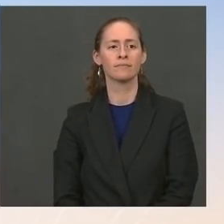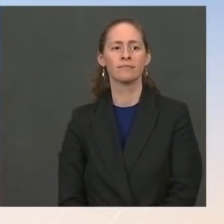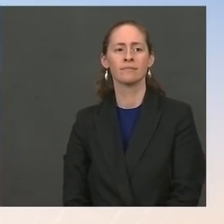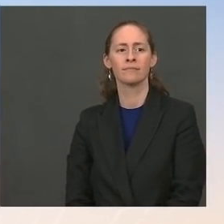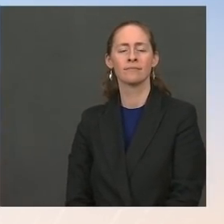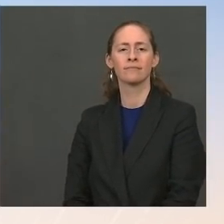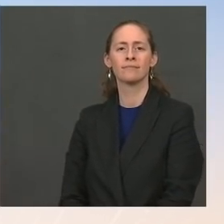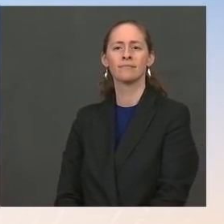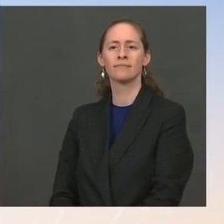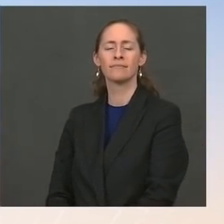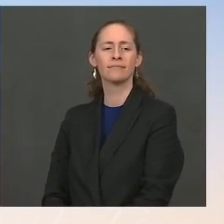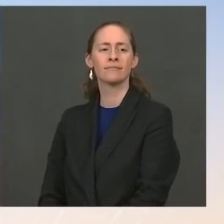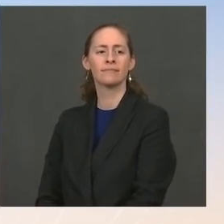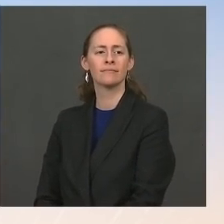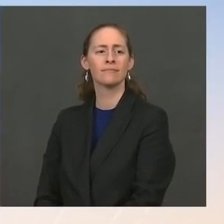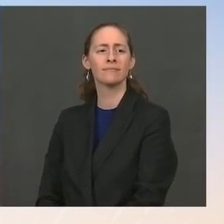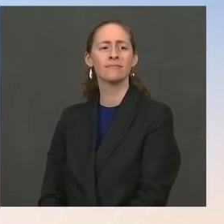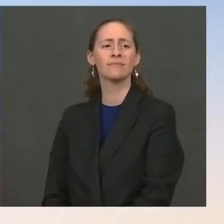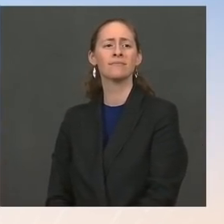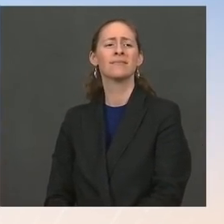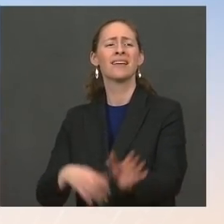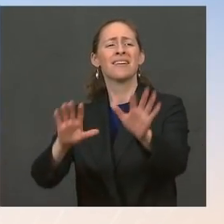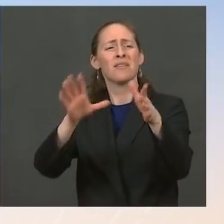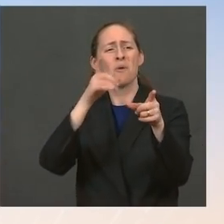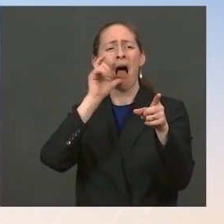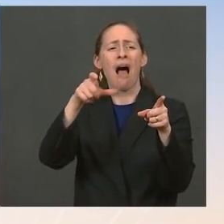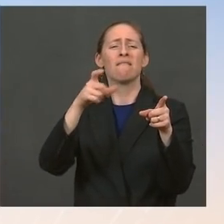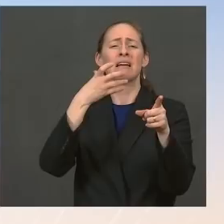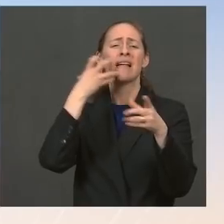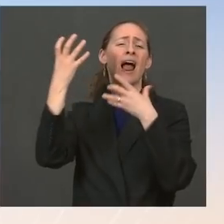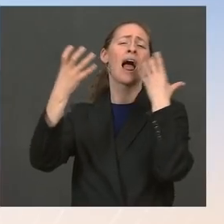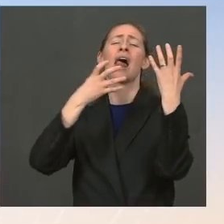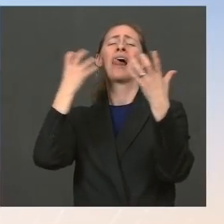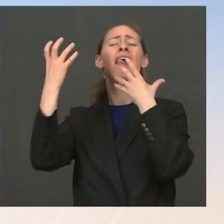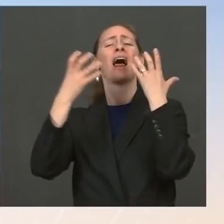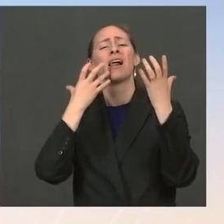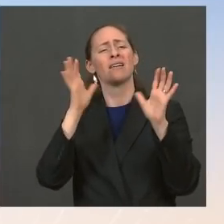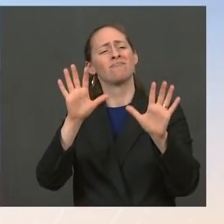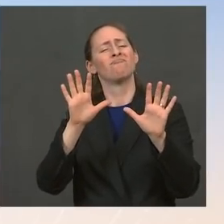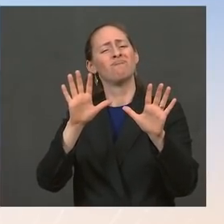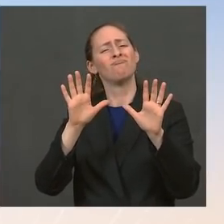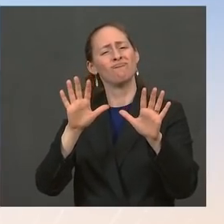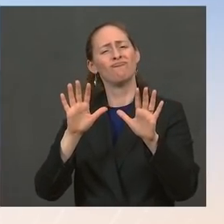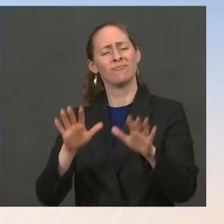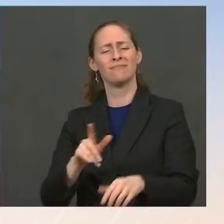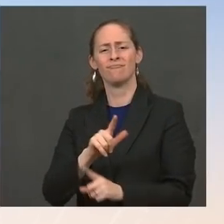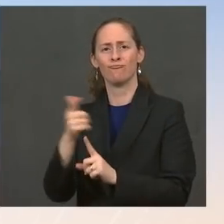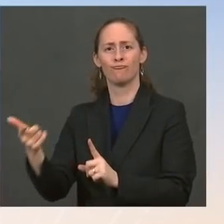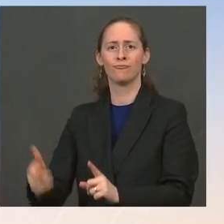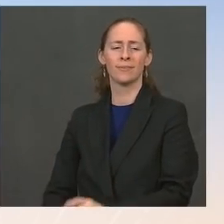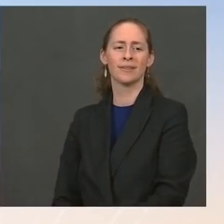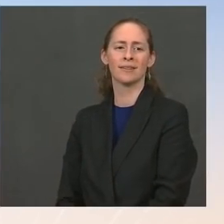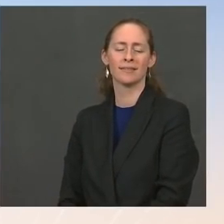could be excluded from -- >> Ms. Psaki: We don't need to scream or shout over other people in here -- The Press: -- receiving Build Back Better money. I'm raising -- Ms. Psaki: -- so we're going to keep moving on. The Press: -- I'm rais- I've got a legitimate question here. Ms. Psaki: Go ahead. Go ahead. The Press: Okay. Legitimate question.